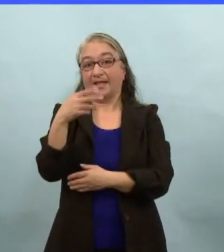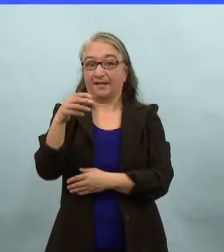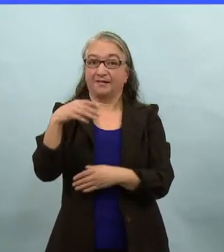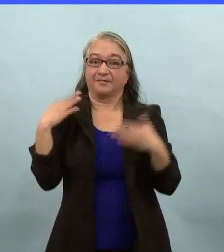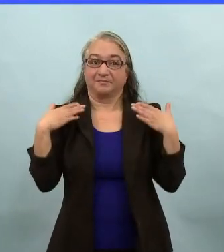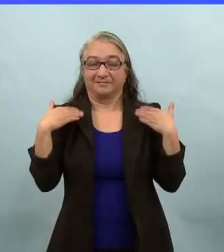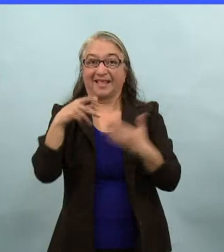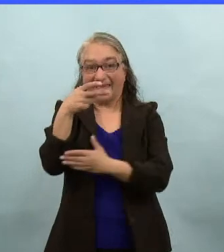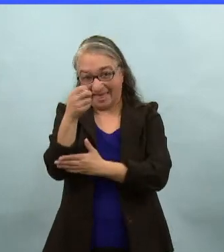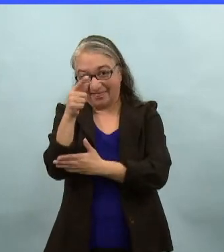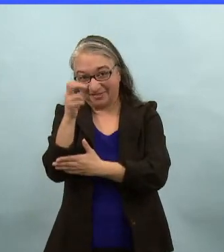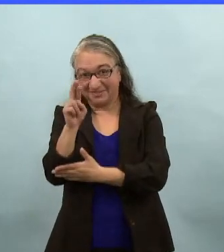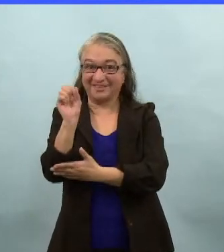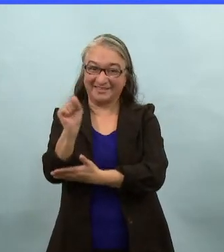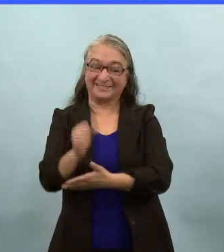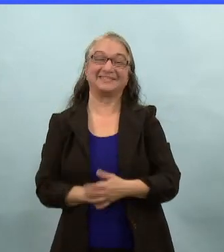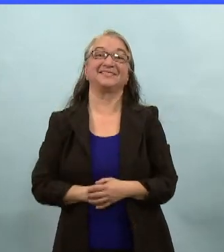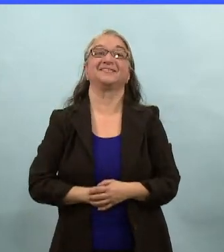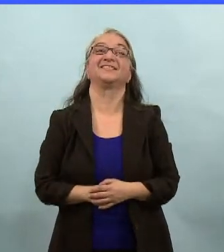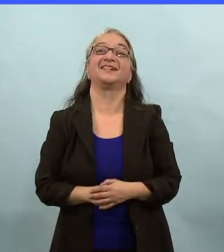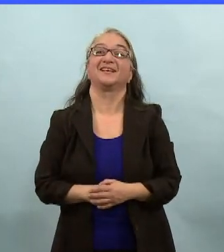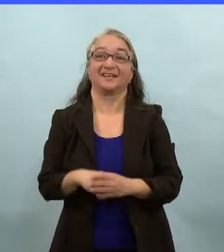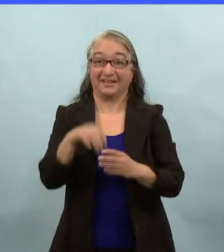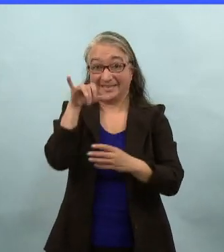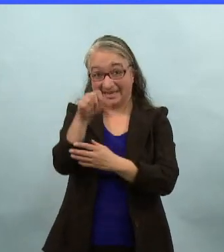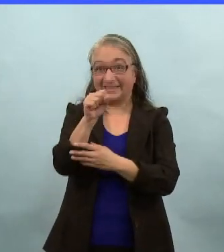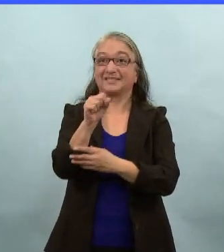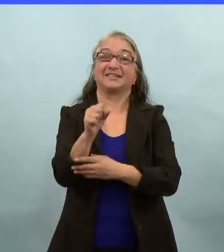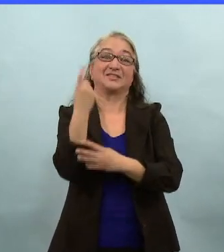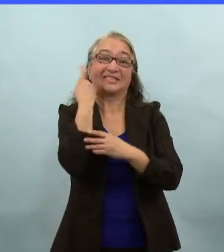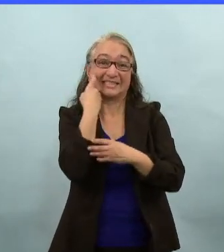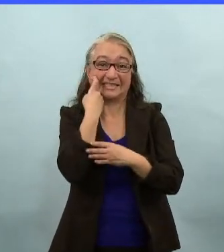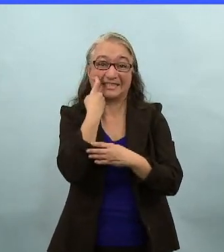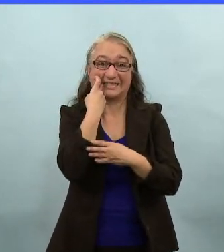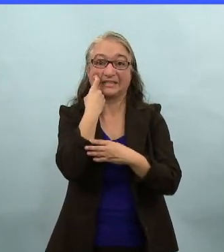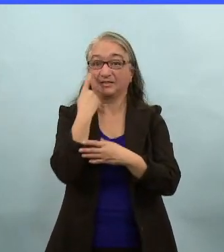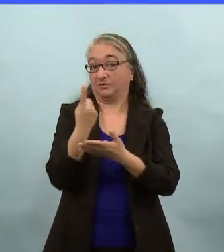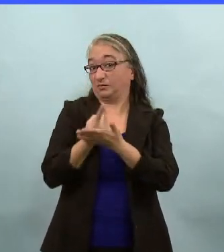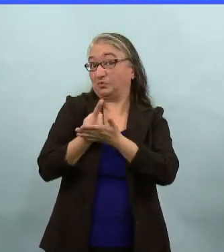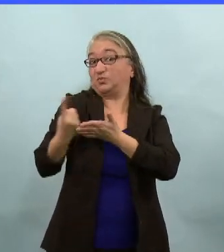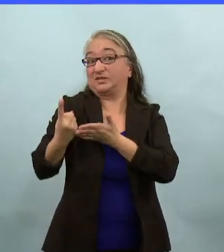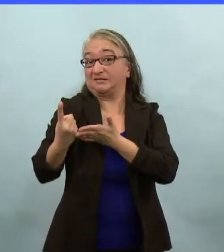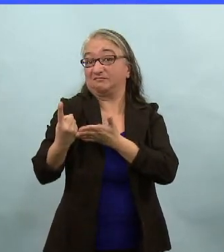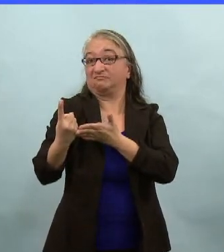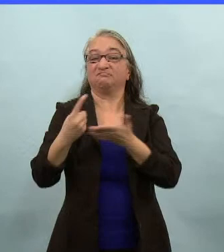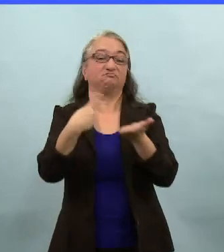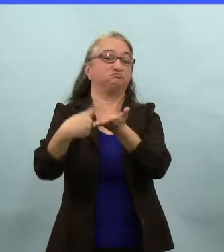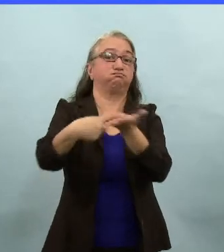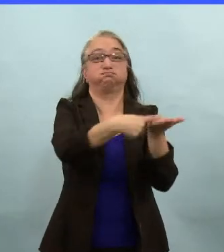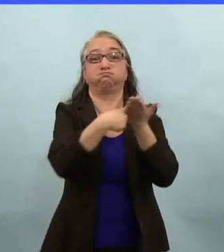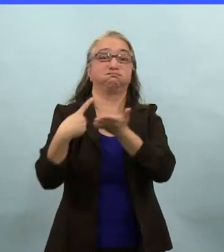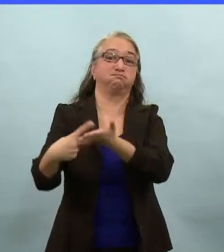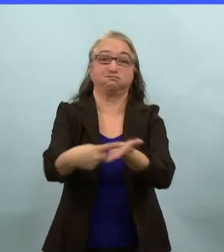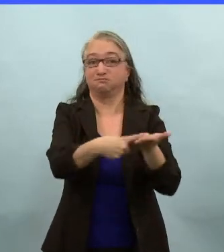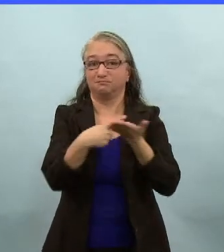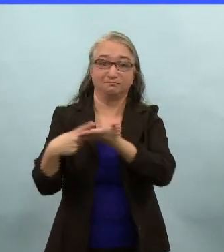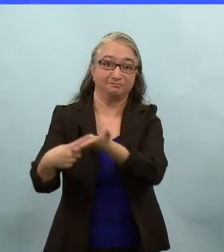week and you know we had discussions not so much around around that i know uh but but certainly um